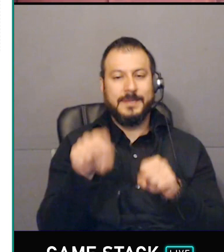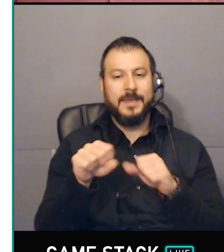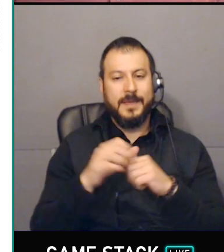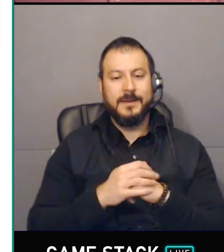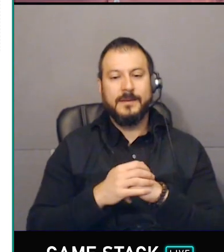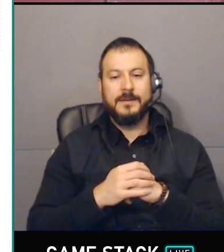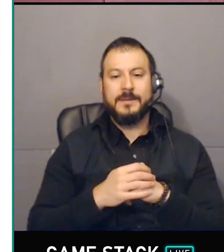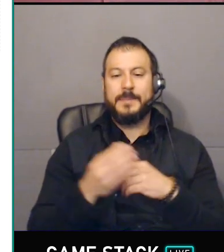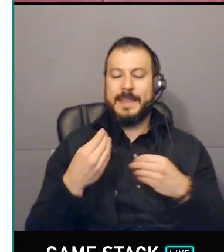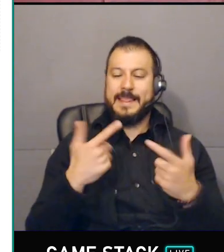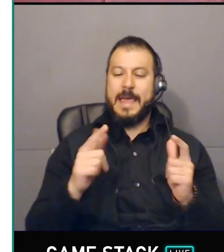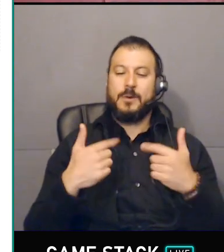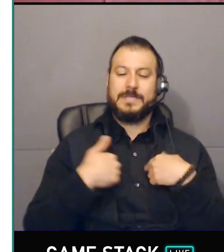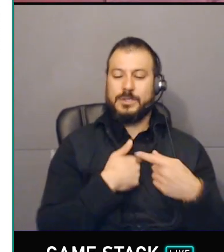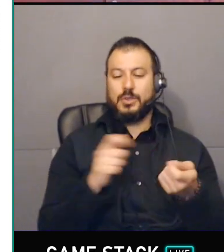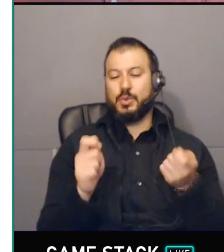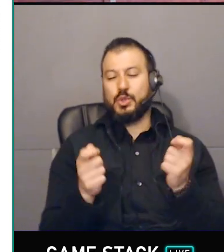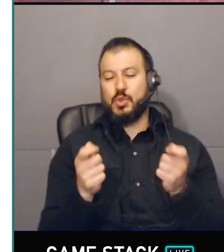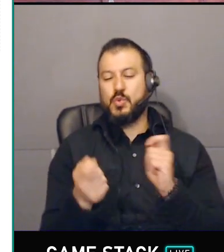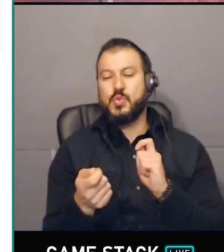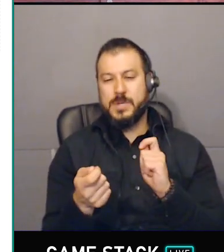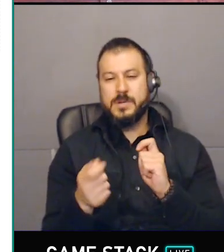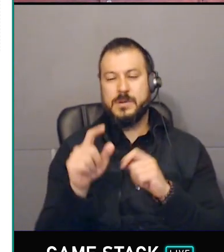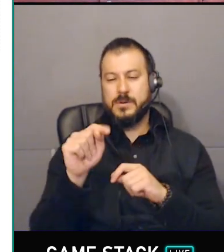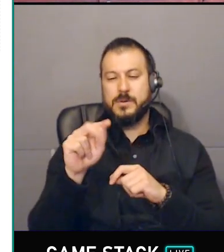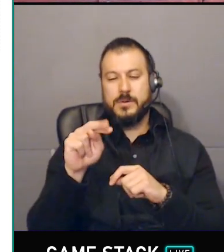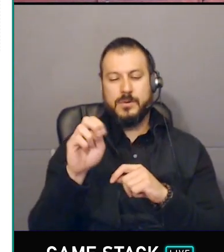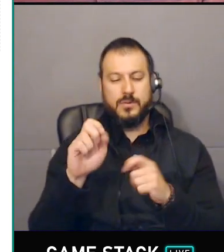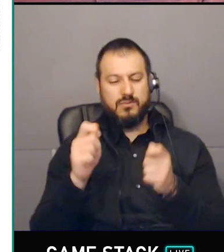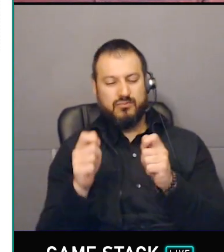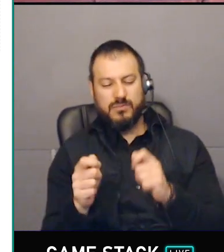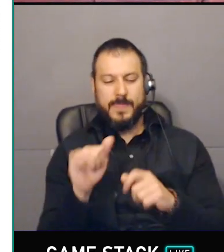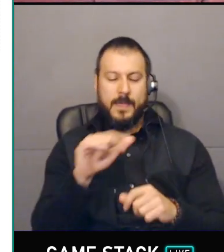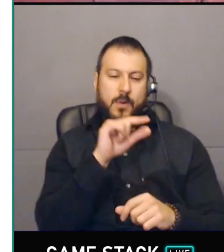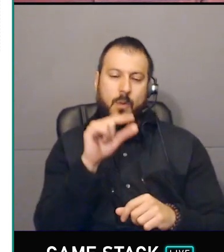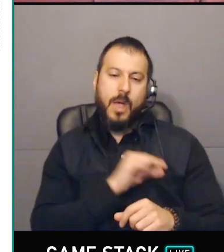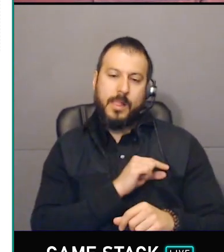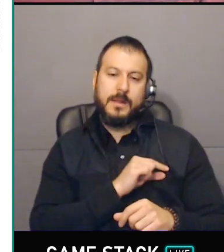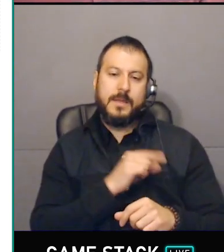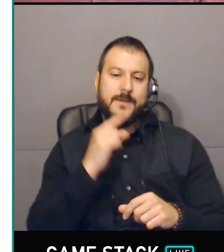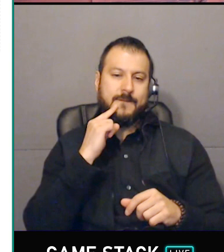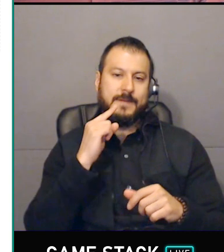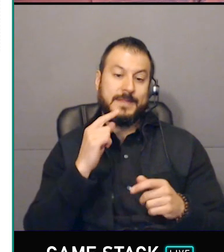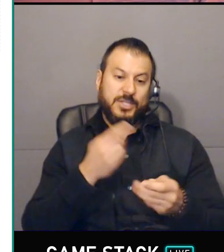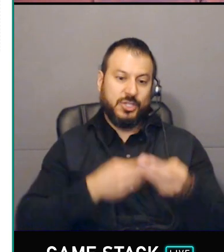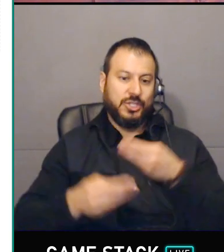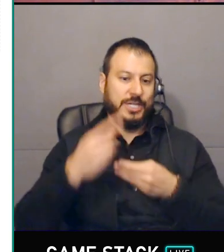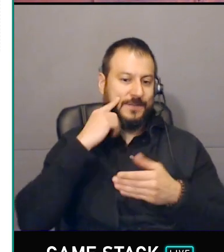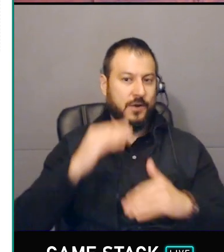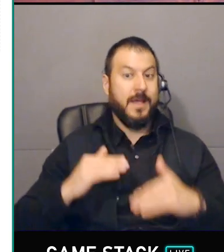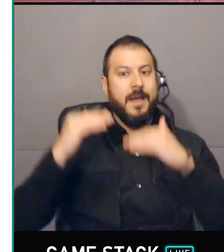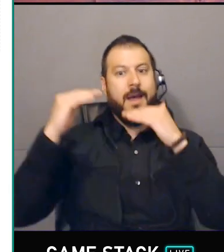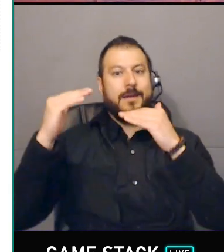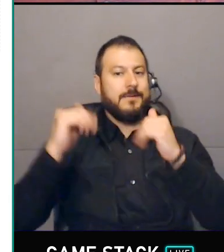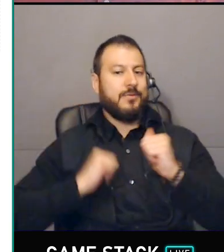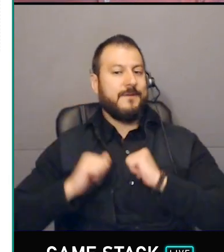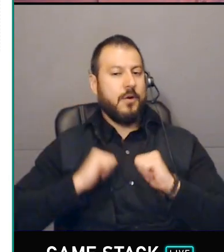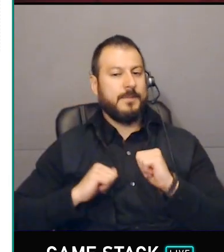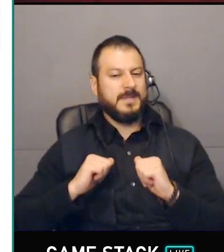But this gives us a tuning knob that allows us to tune down the quality in exchange for higher performance and fewer rays.